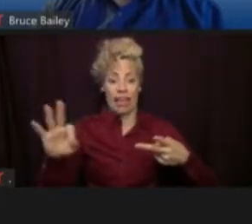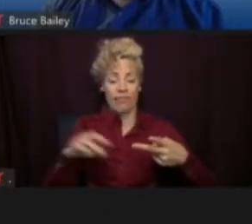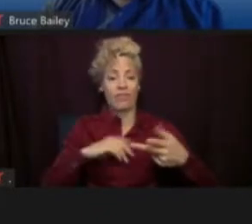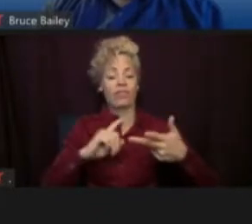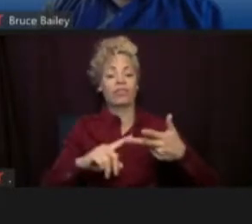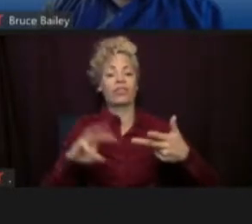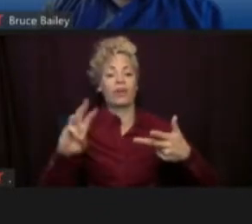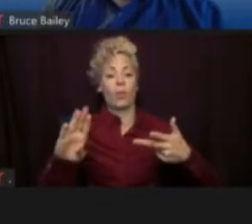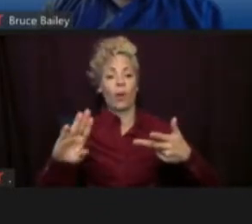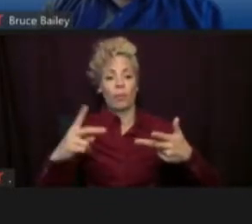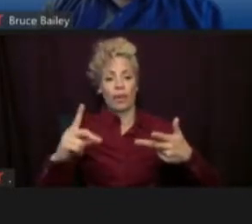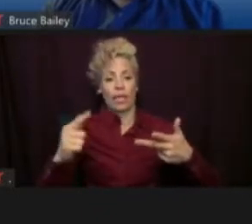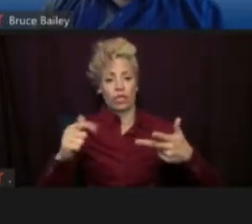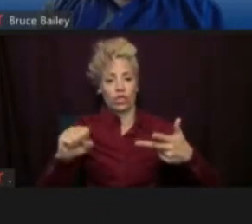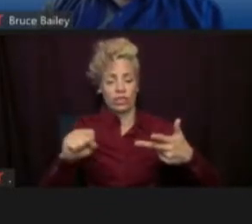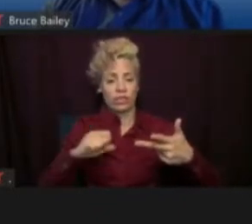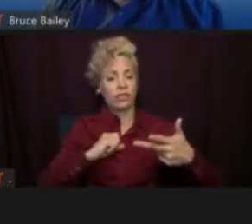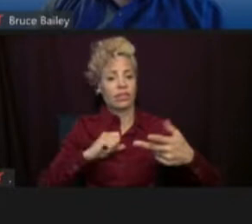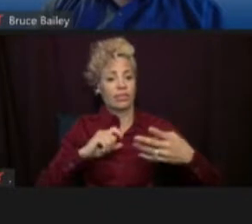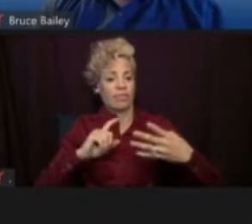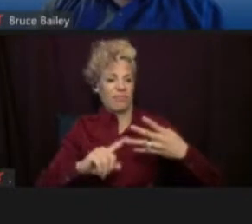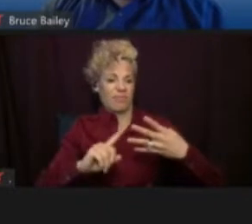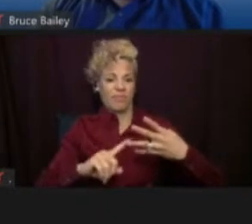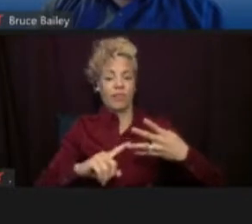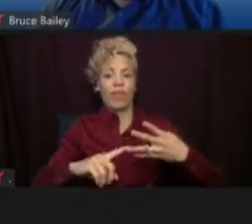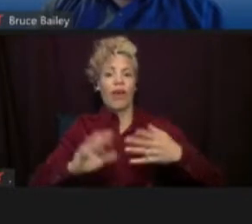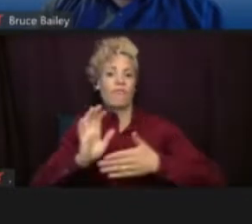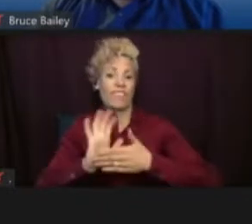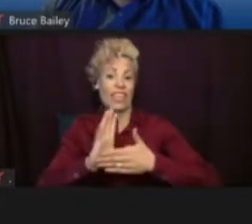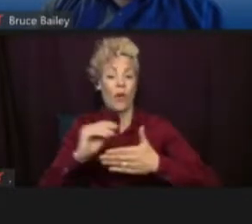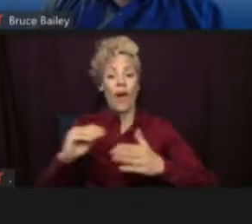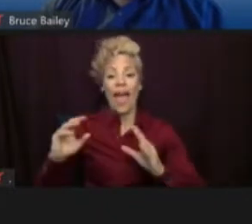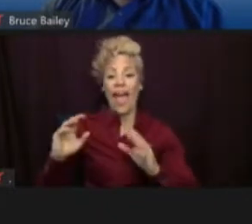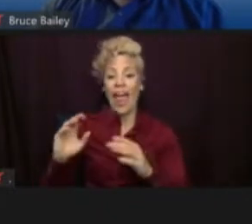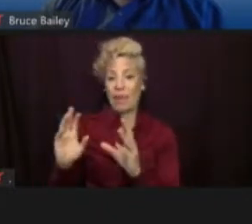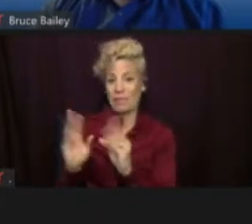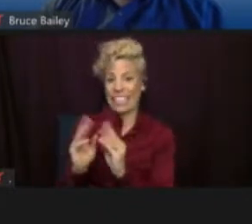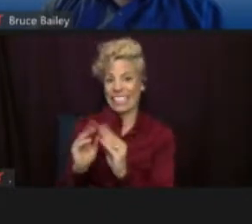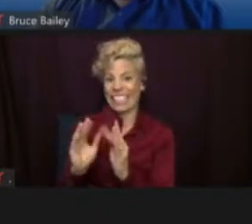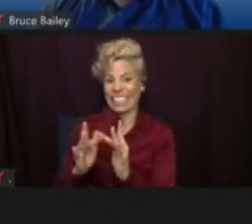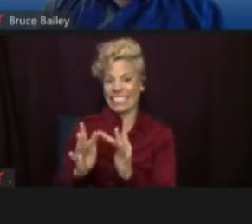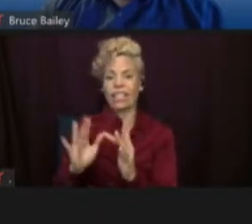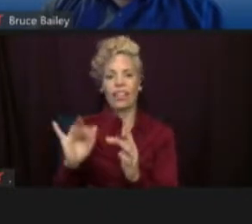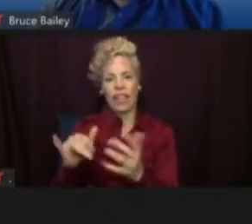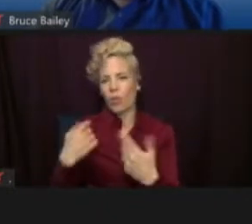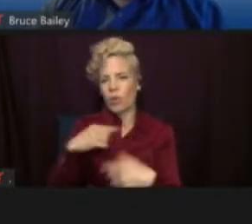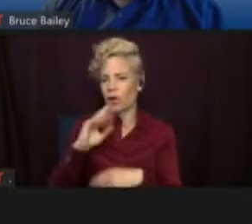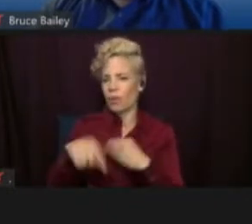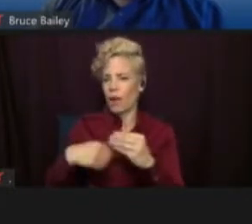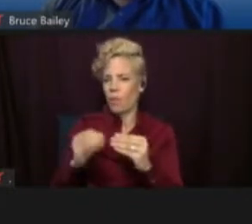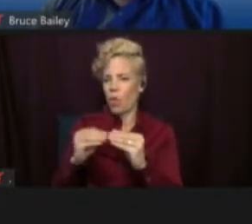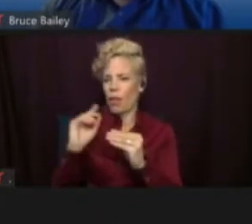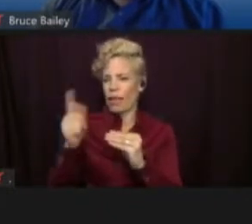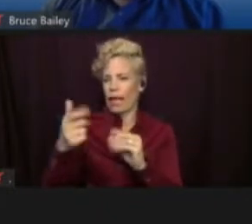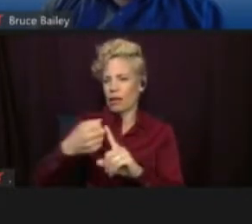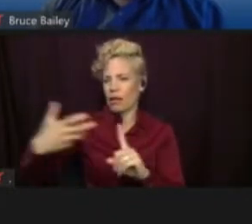video and virtual meetings, which includes accessible meeting platforms about which we will speak more later during today's presentation,